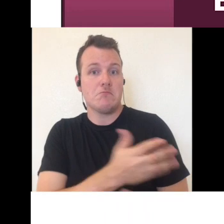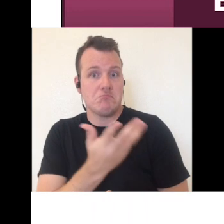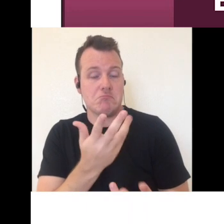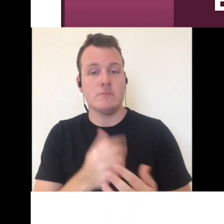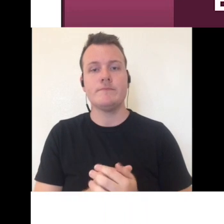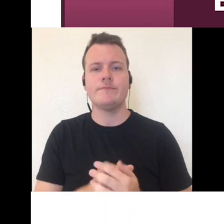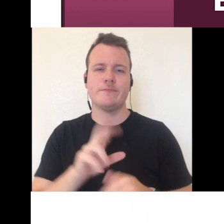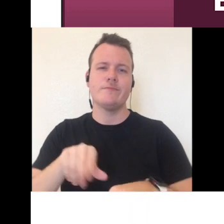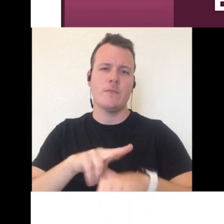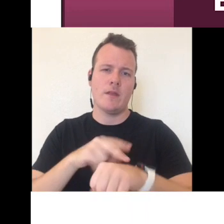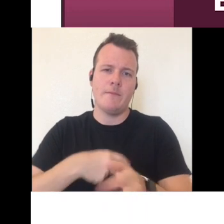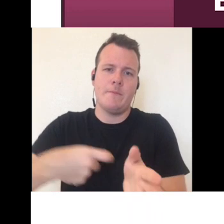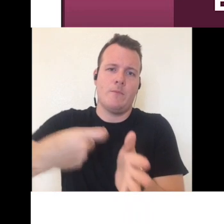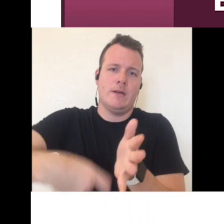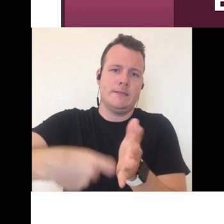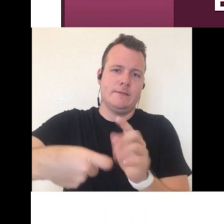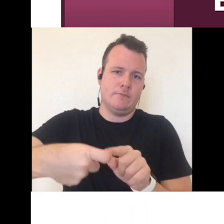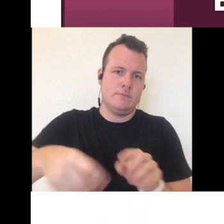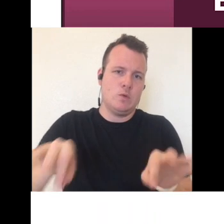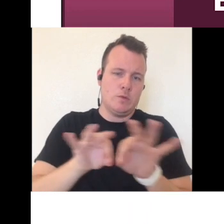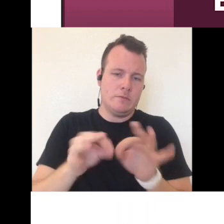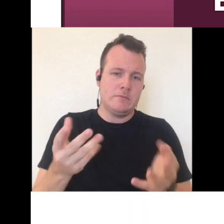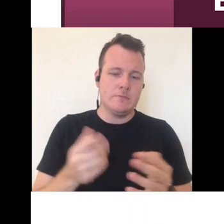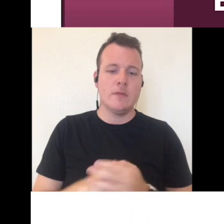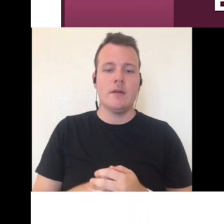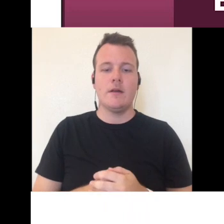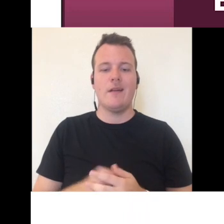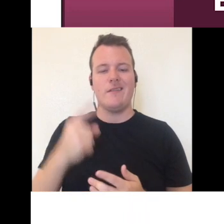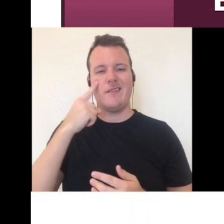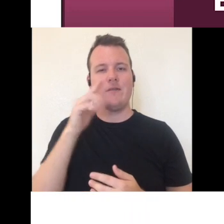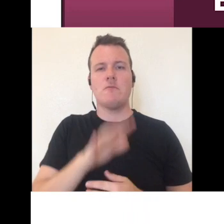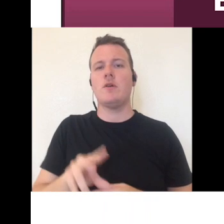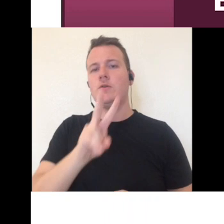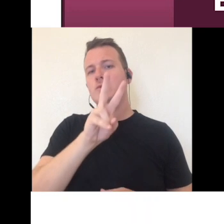to structure your clinic. And then of course there's always the pricing. I'd